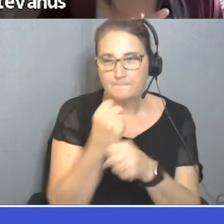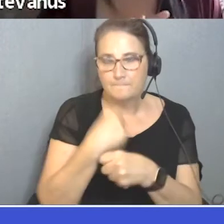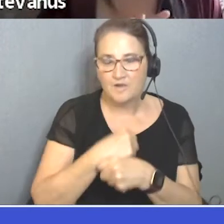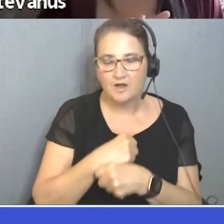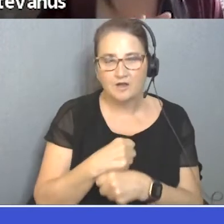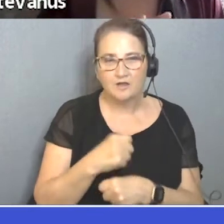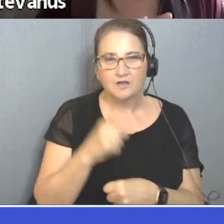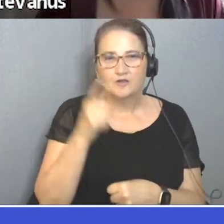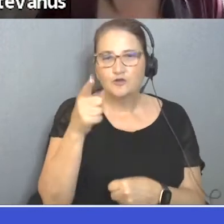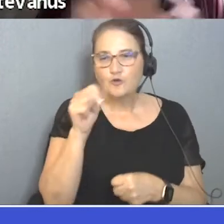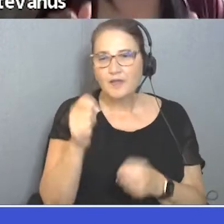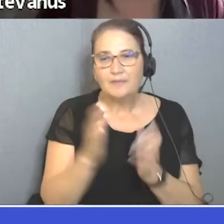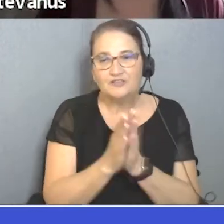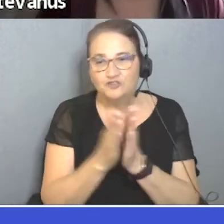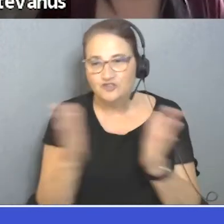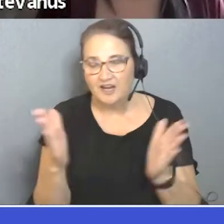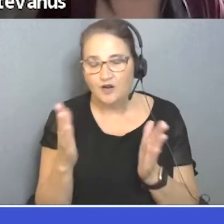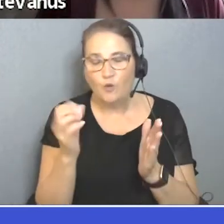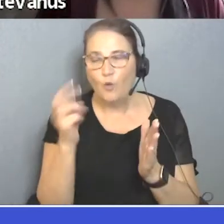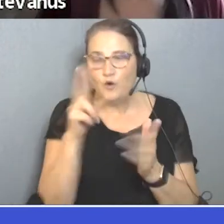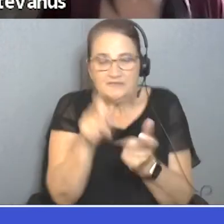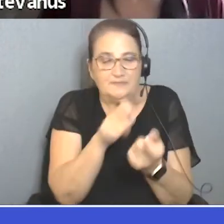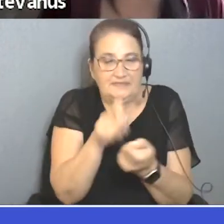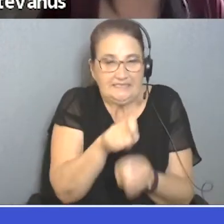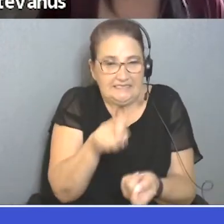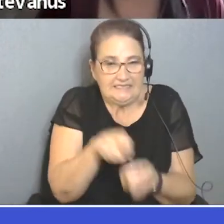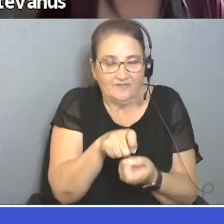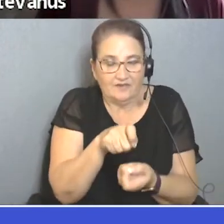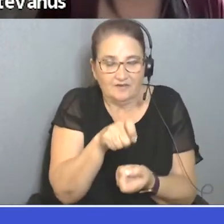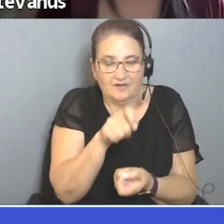And you can be as generic or specific as possible for the purposes of